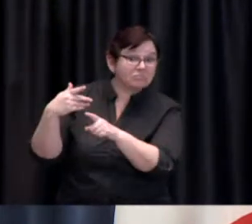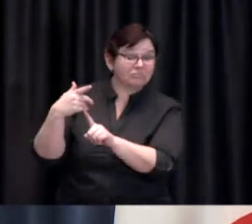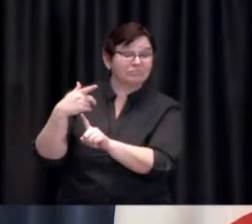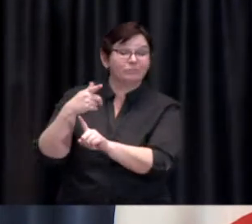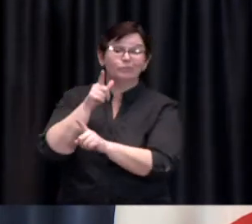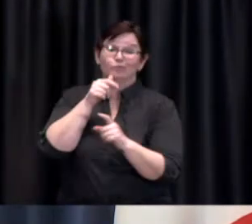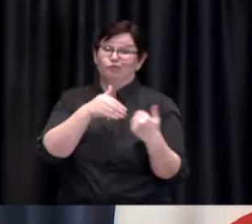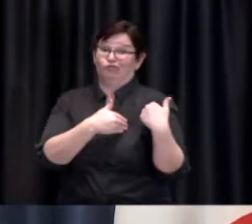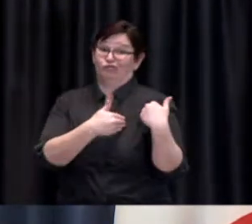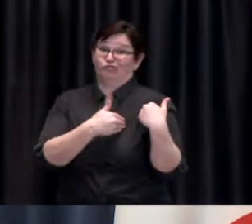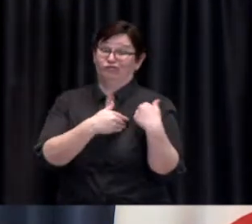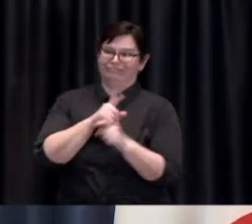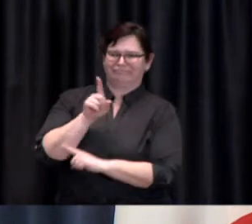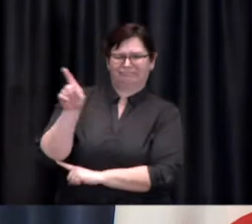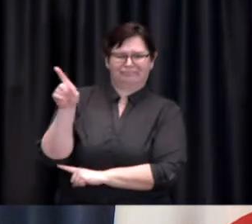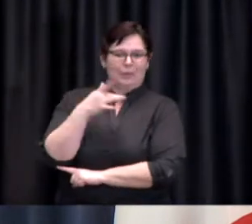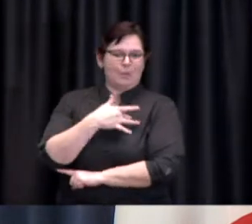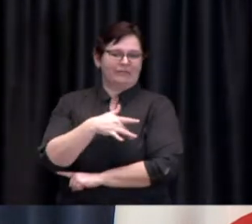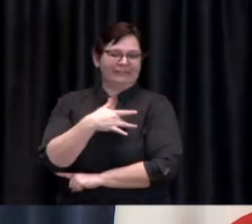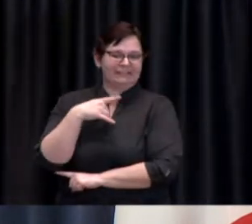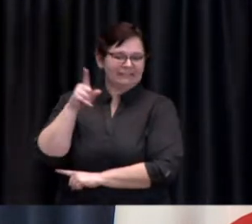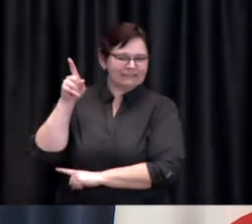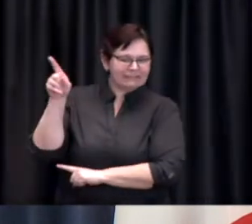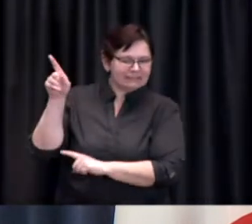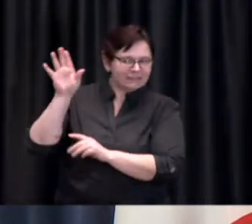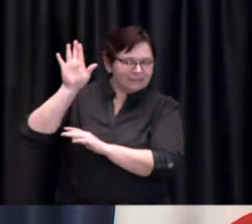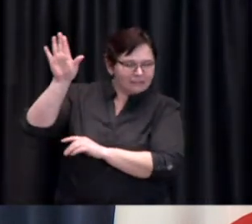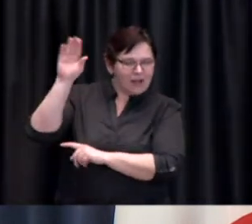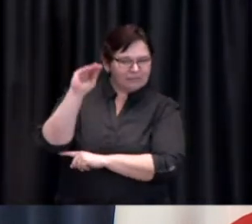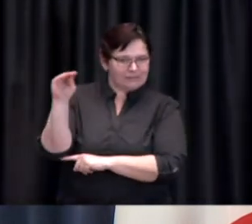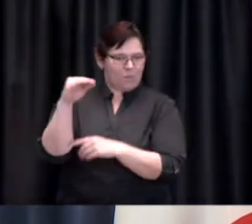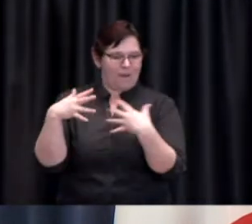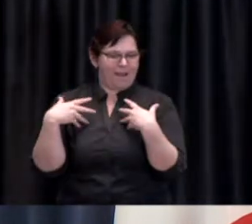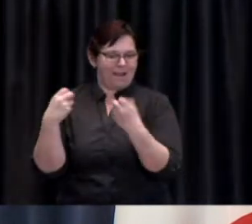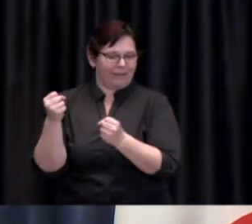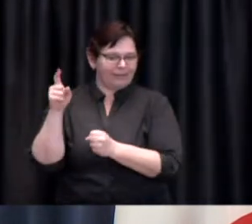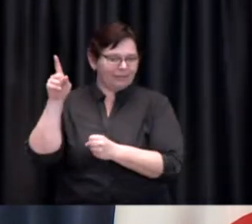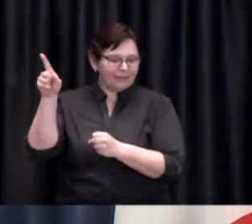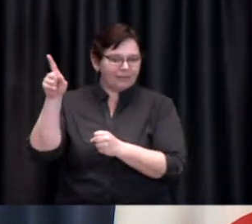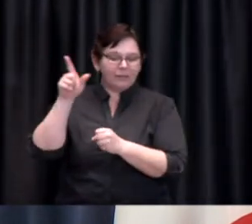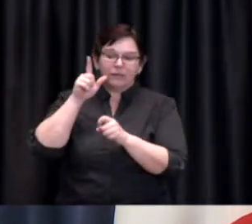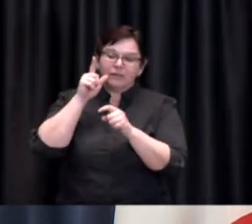but is of course done by healthcare partners and health care providers throughout the community.